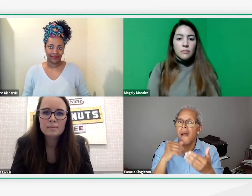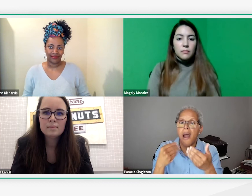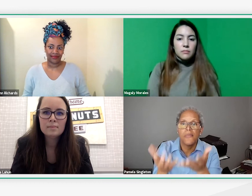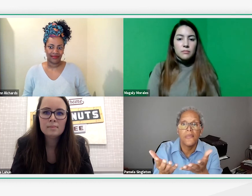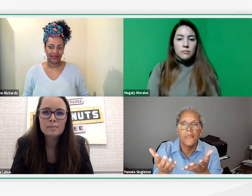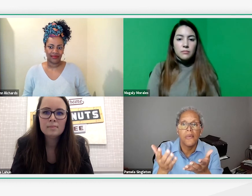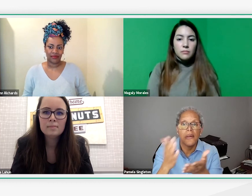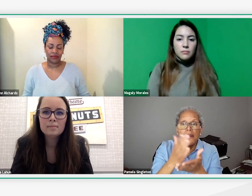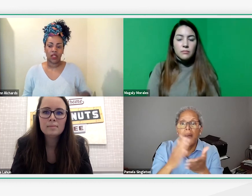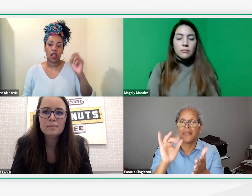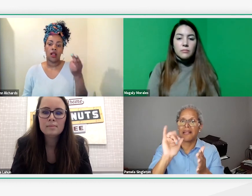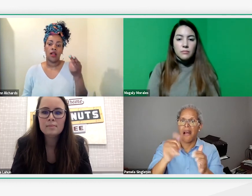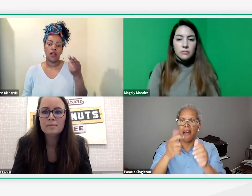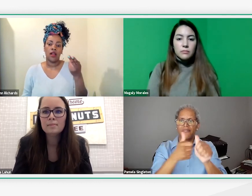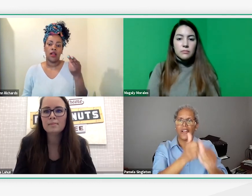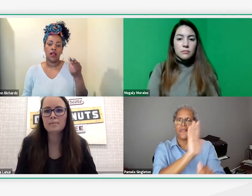that hasn't been my experience. >>PAMELA SINGLETON: Yeah, you know,